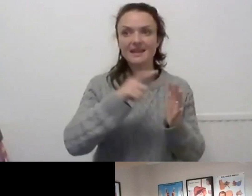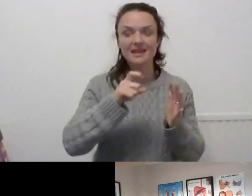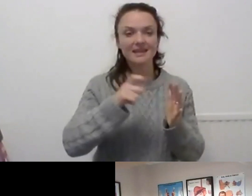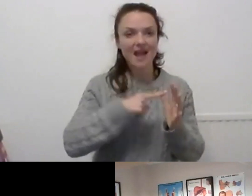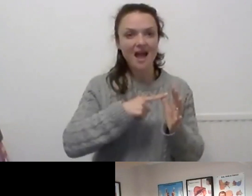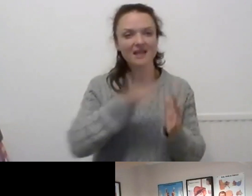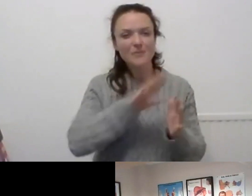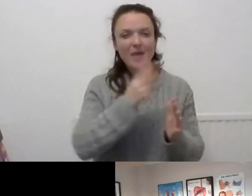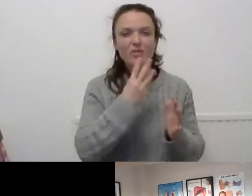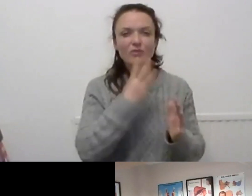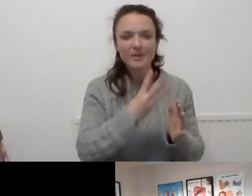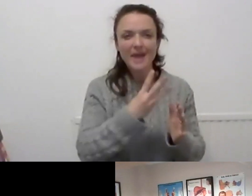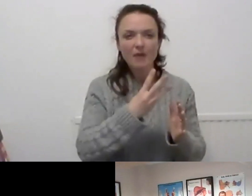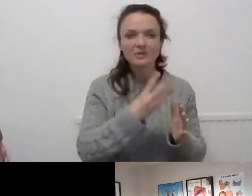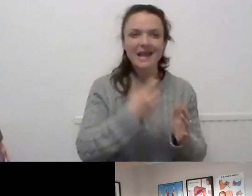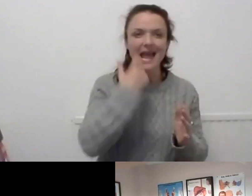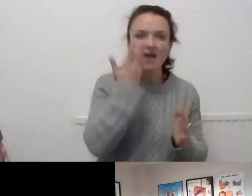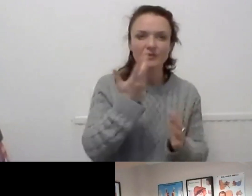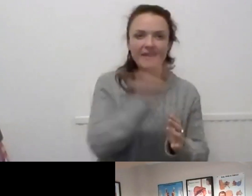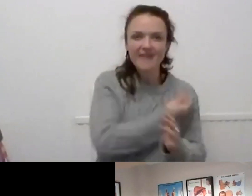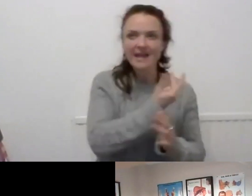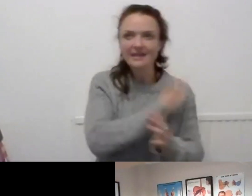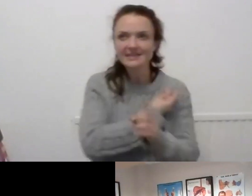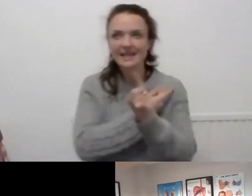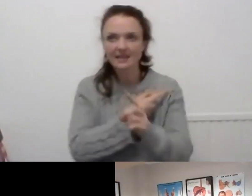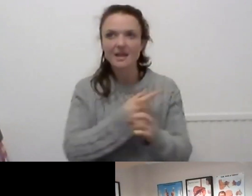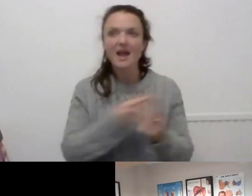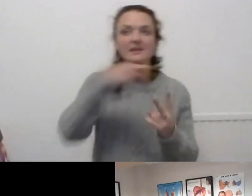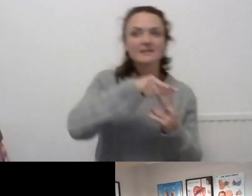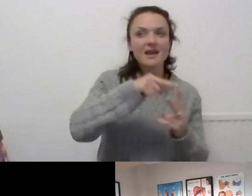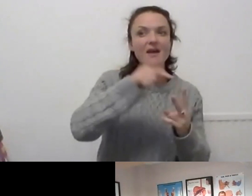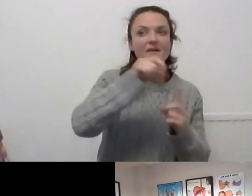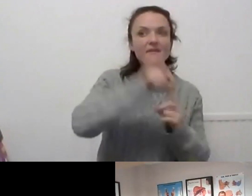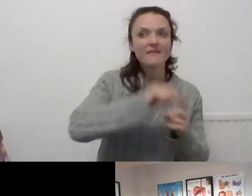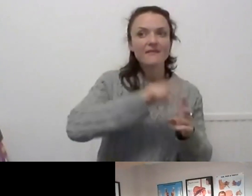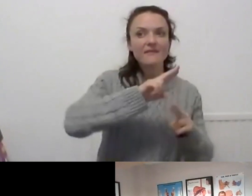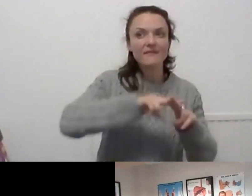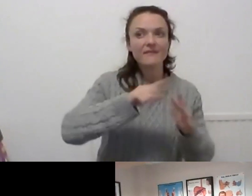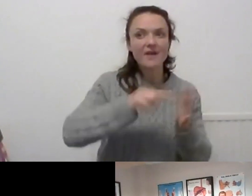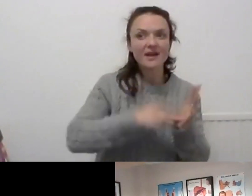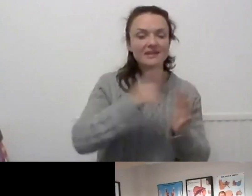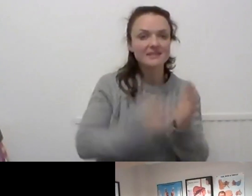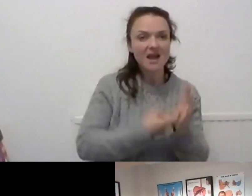I think what my answer to that really is this, you know, what we what we want is to is to stimulate